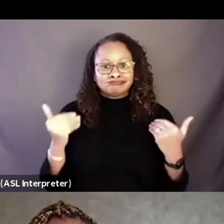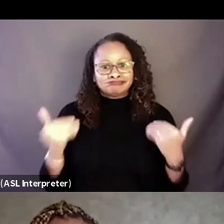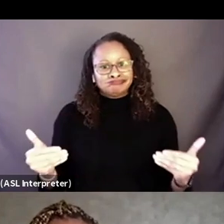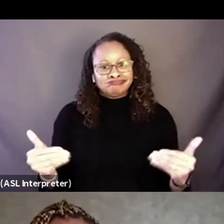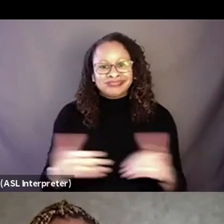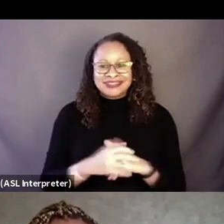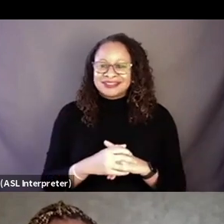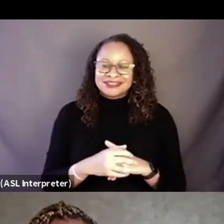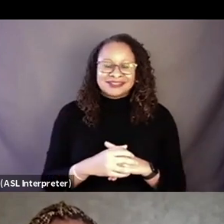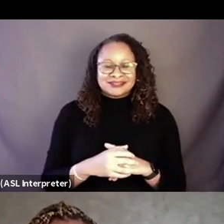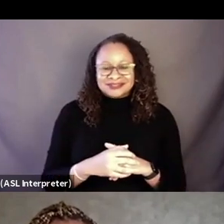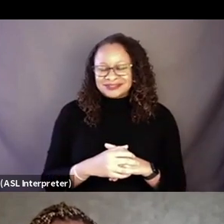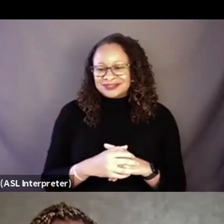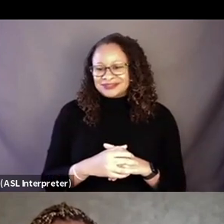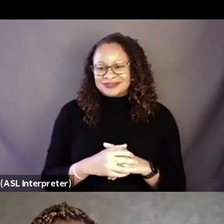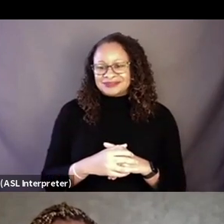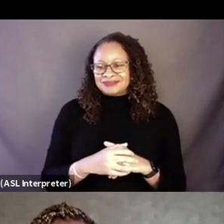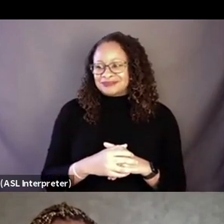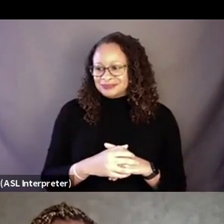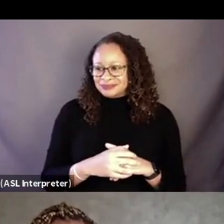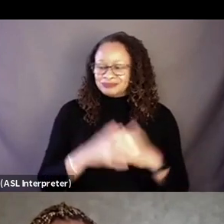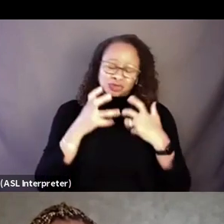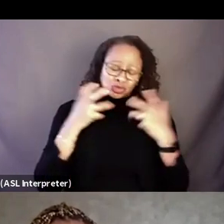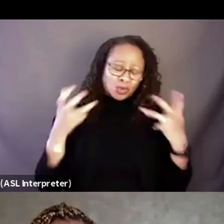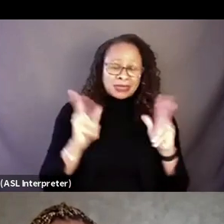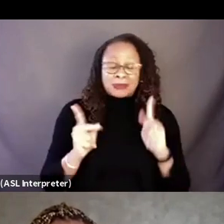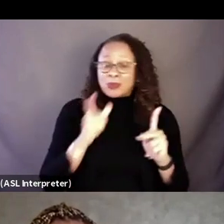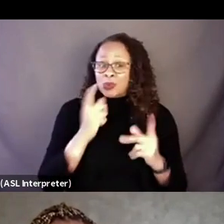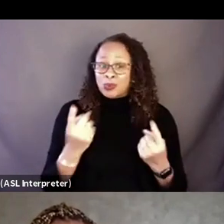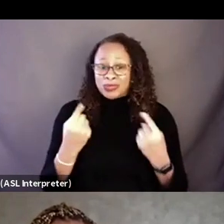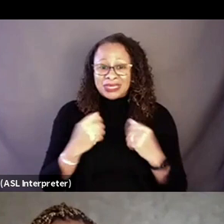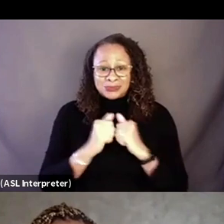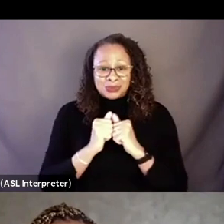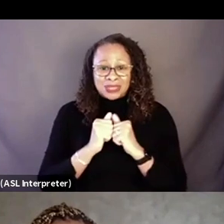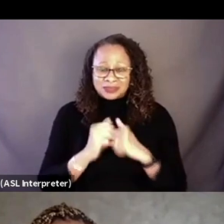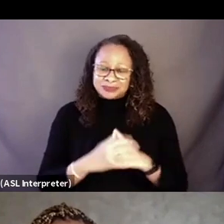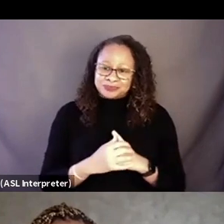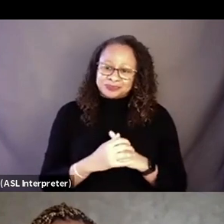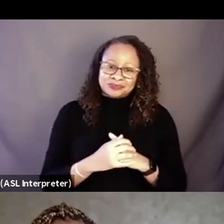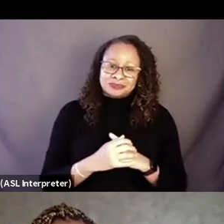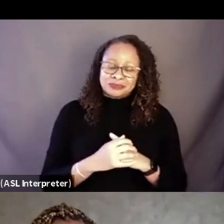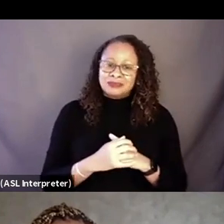and there's like, there's so many people who've came to who just gravitated and come to the